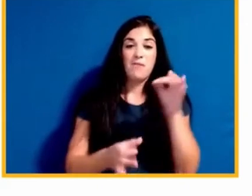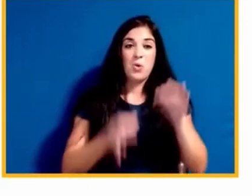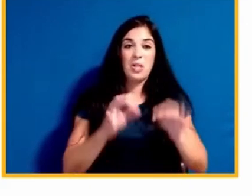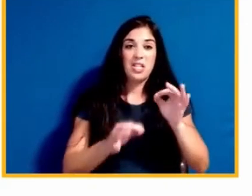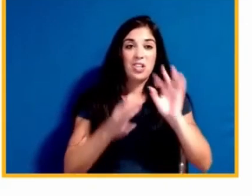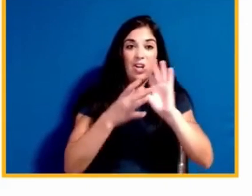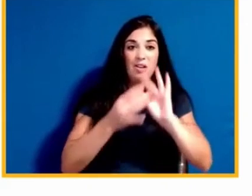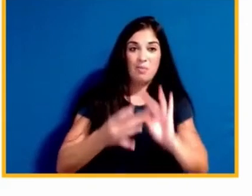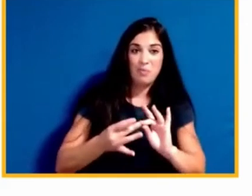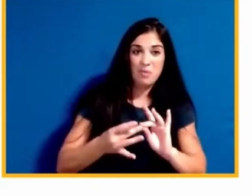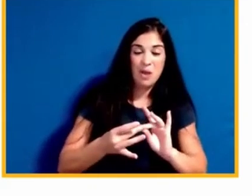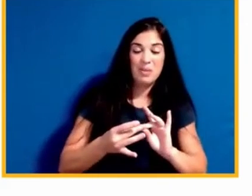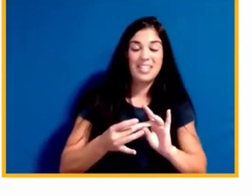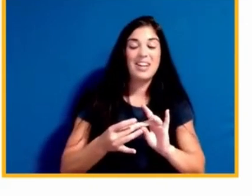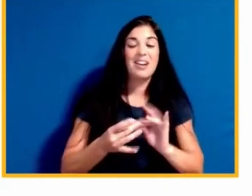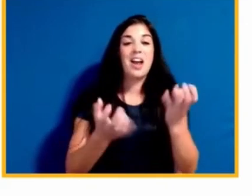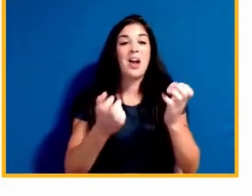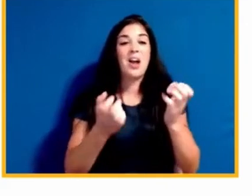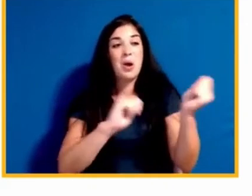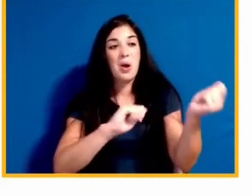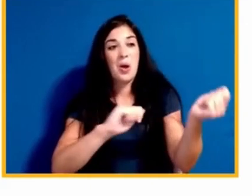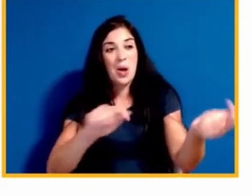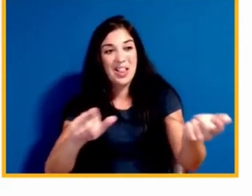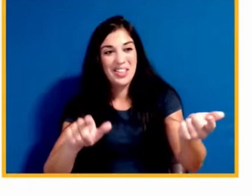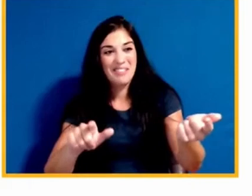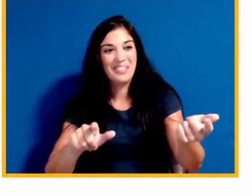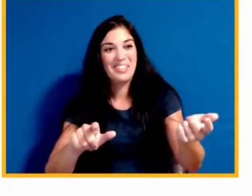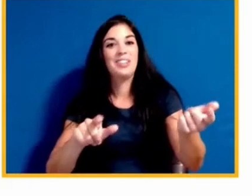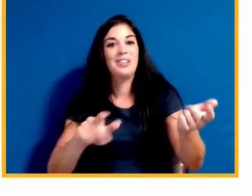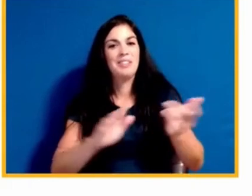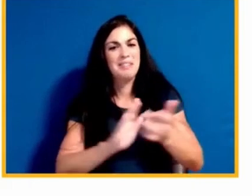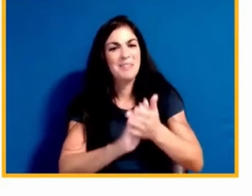I want everybody out there to be dropping some claps,